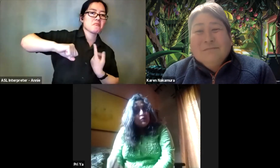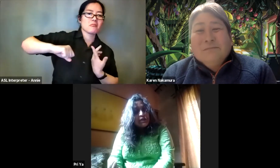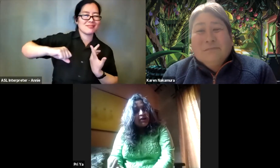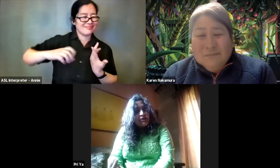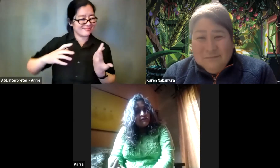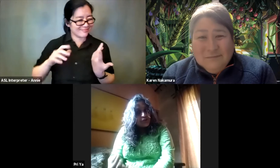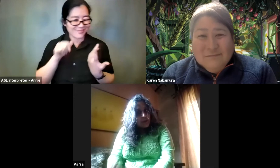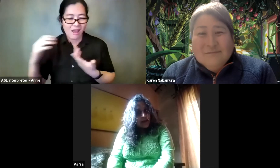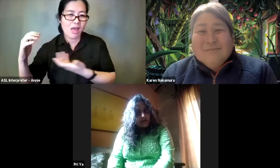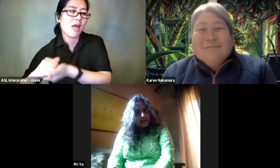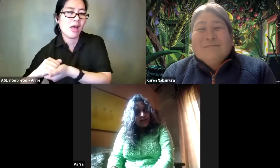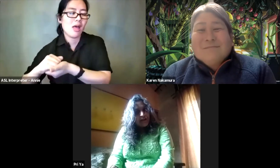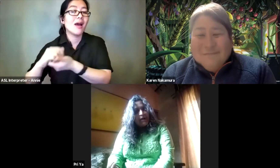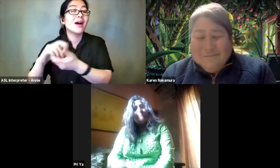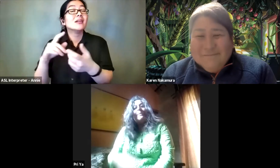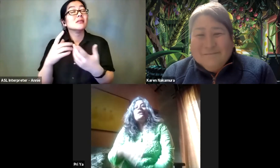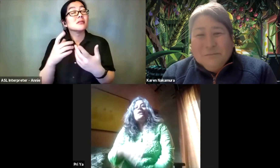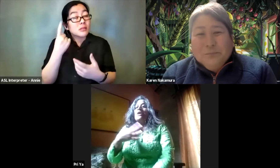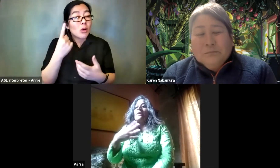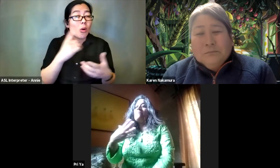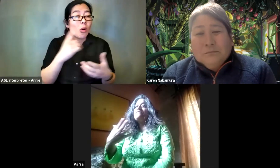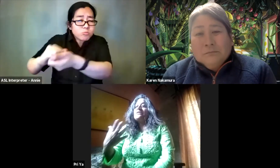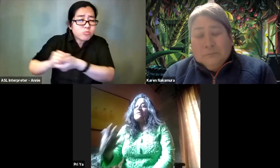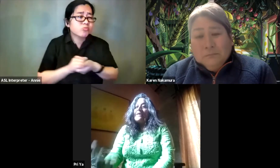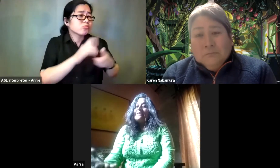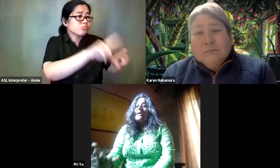our individuality, but not emphasizing our.